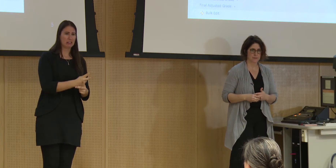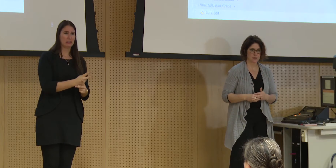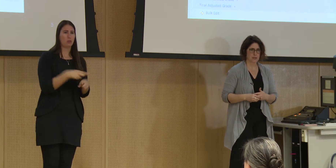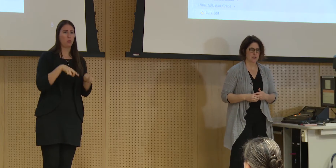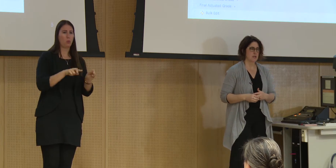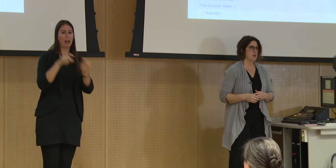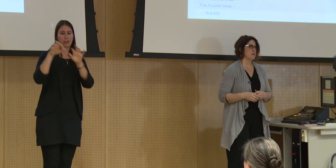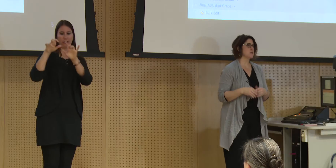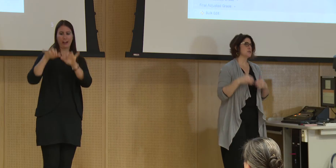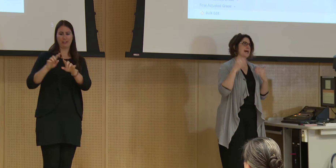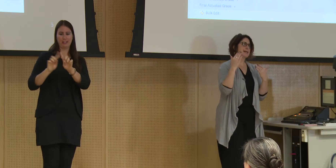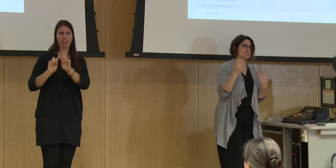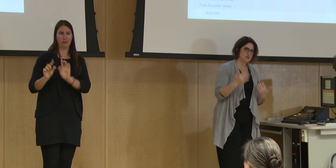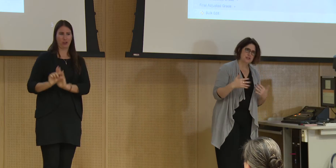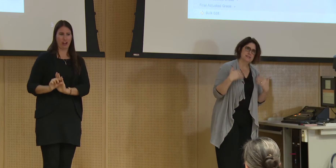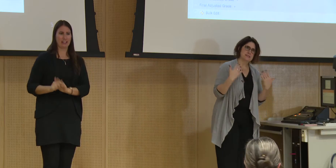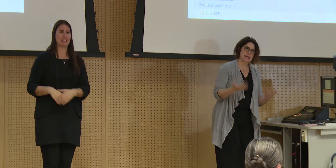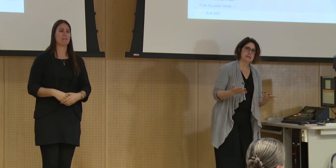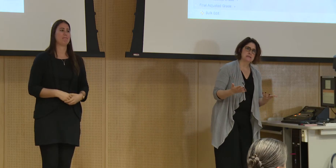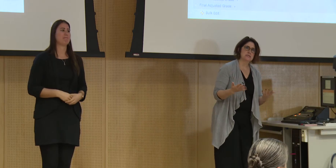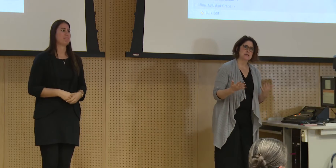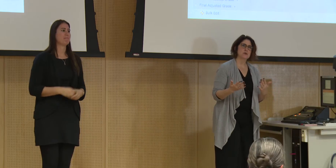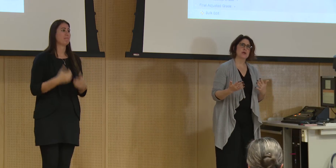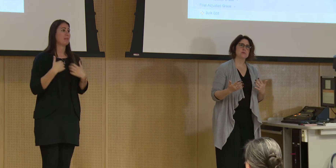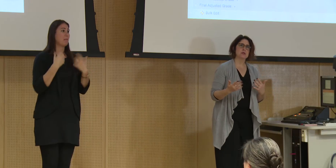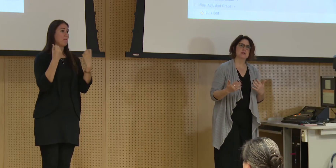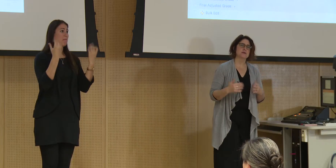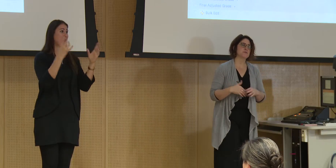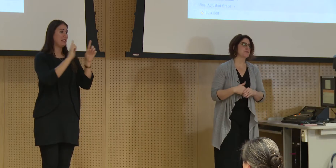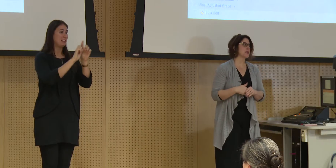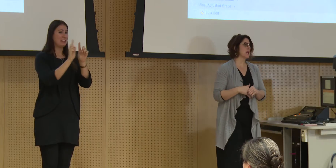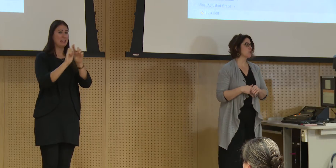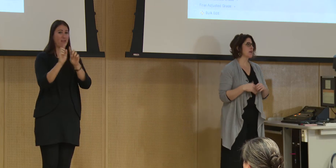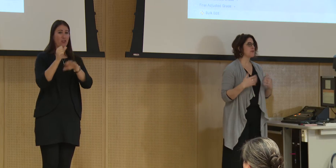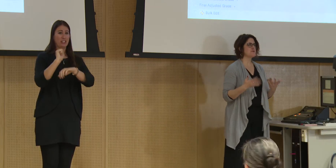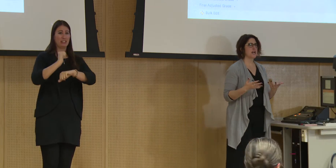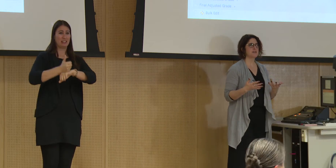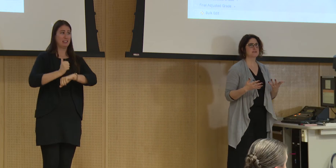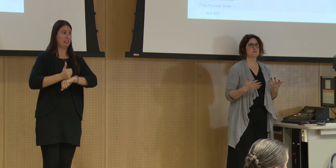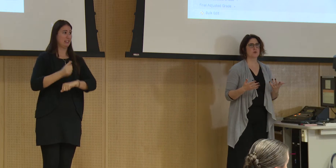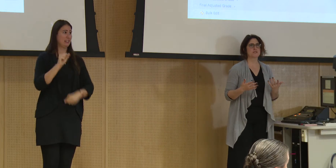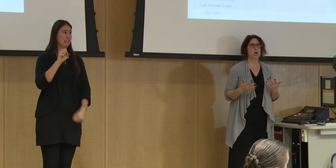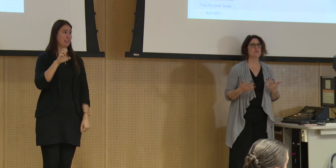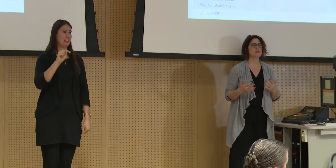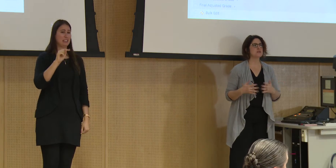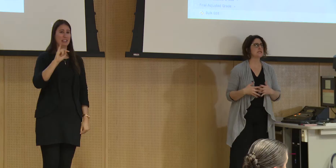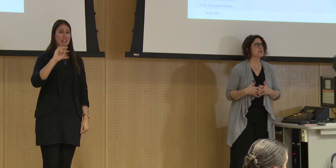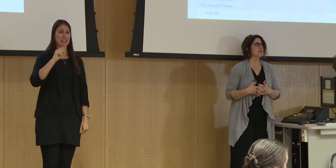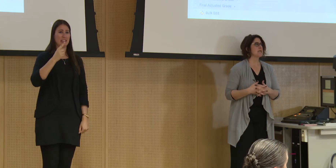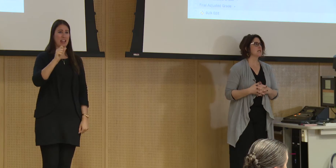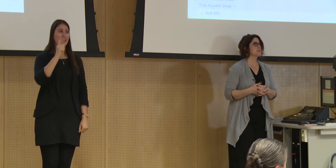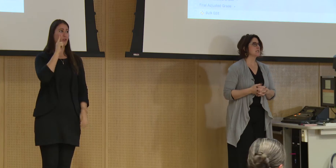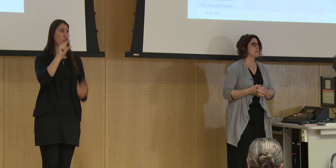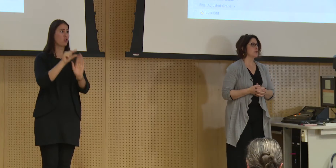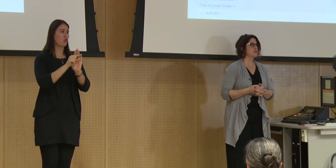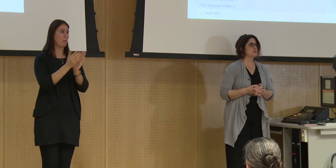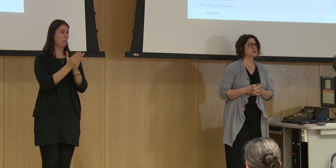There's a lot of different settings in the Gradebook. And what I find that's most helpful is if you start